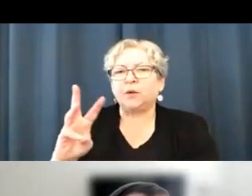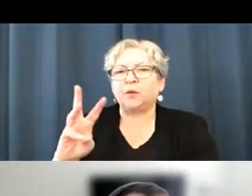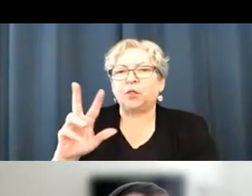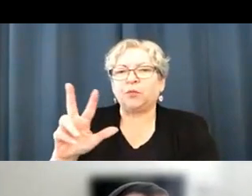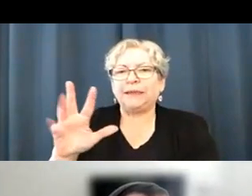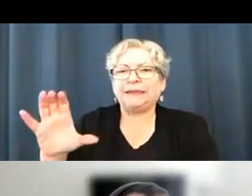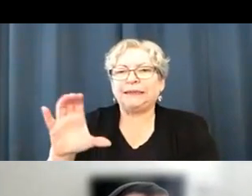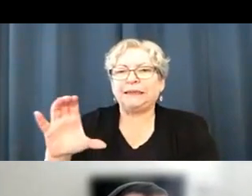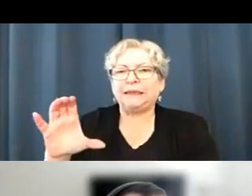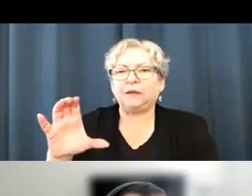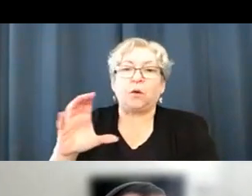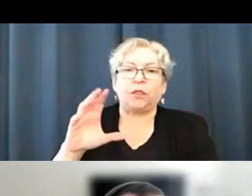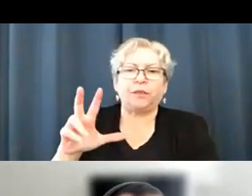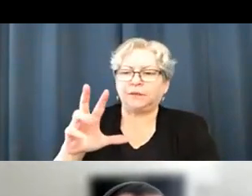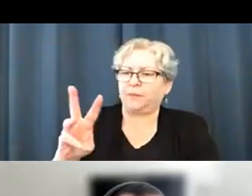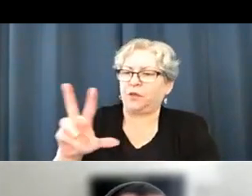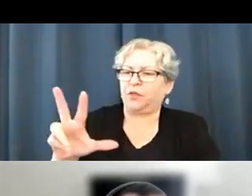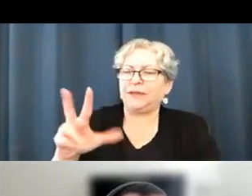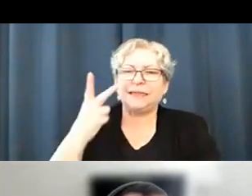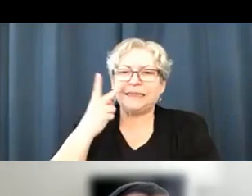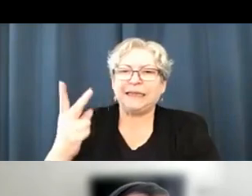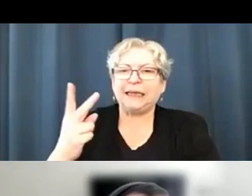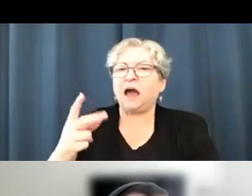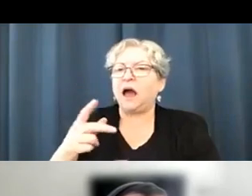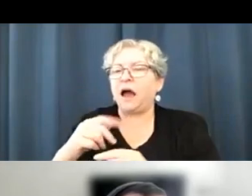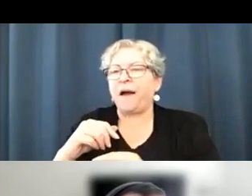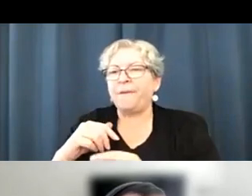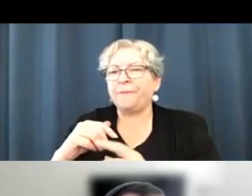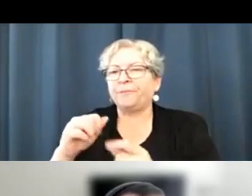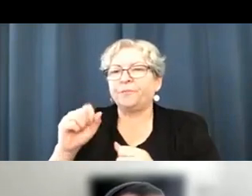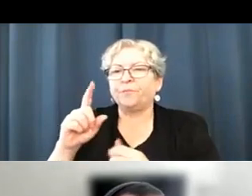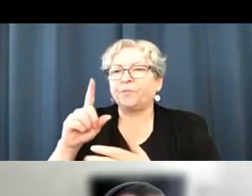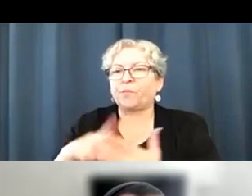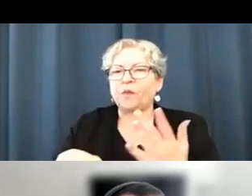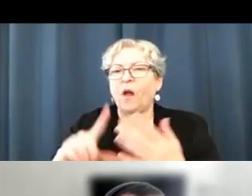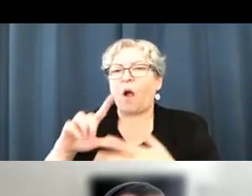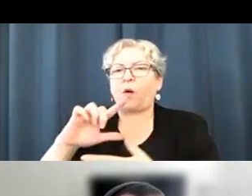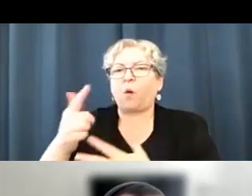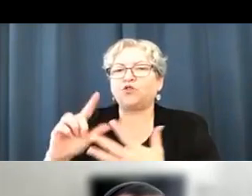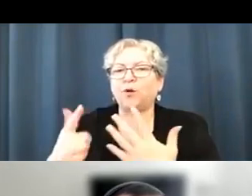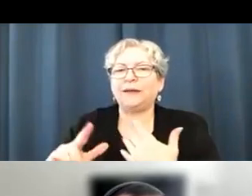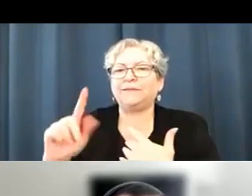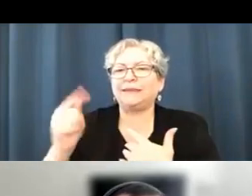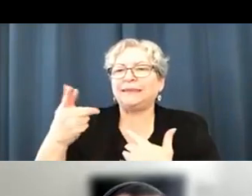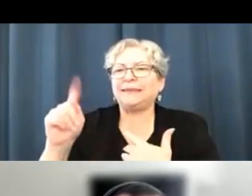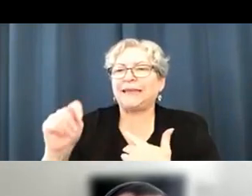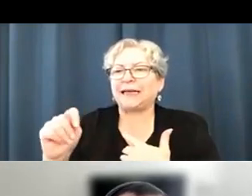Basically it tells you what is alternative text and where should you use it,